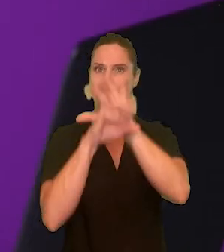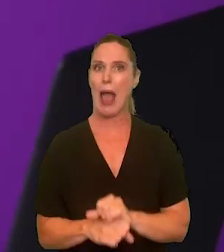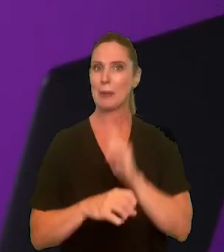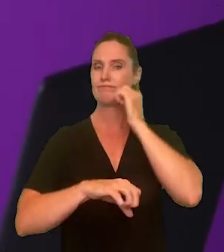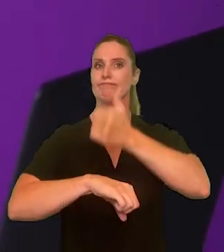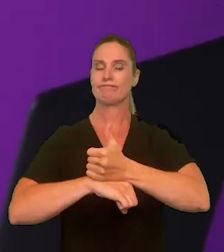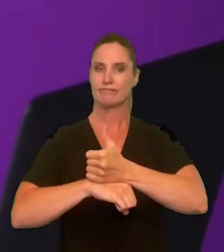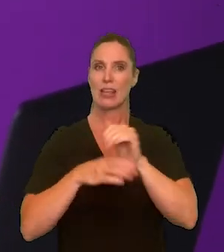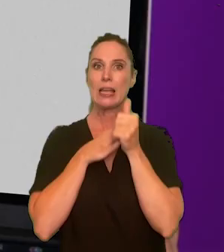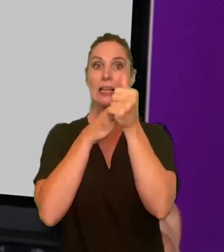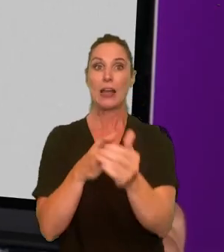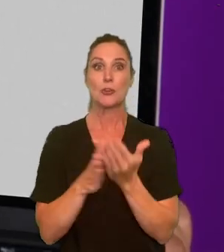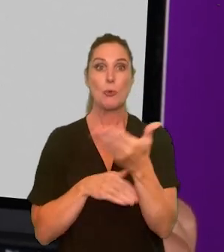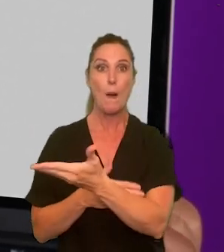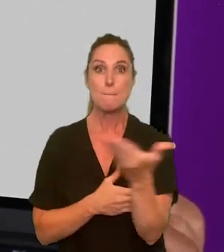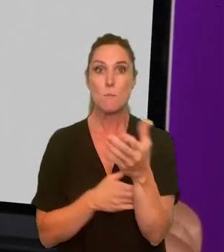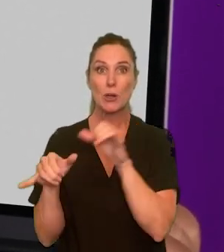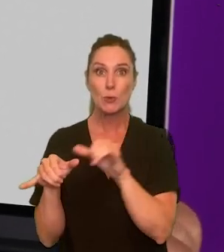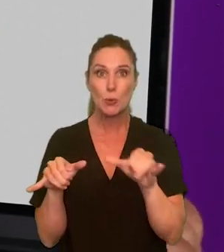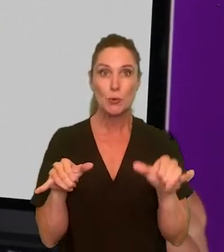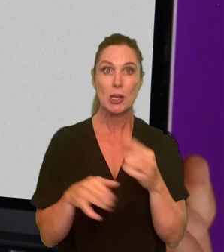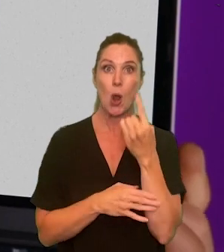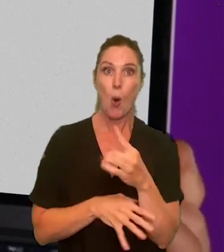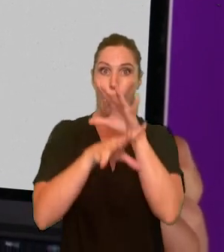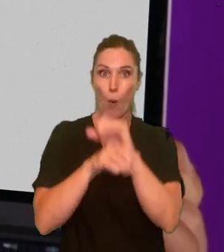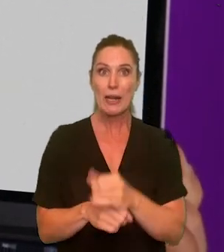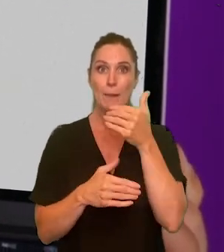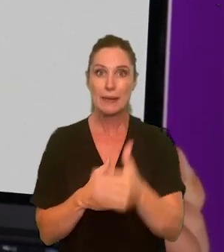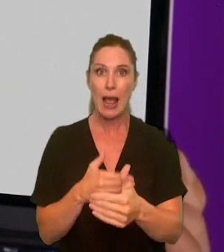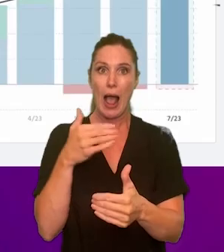It guides you through a morning routine one habit at a time, reducing overwhelm.